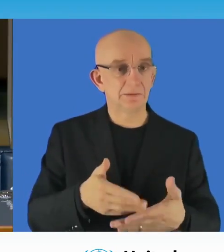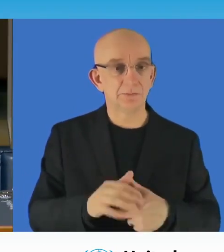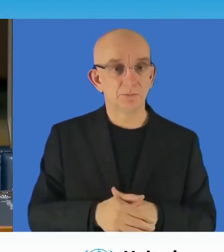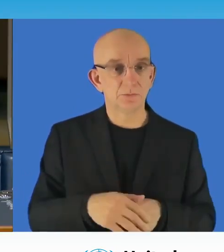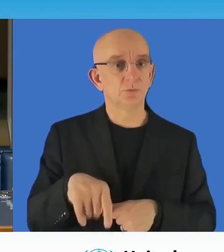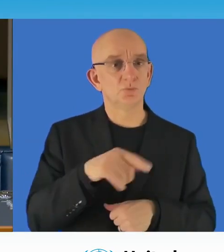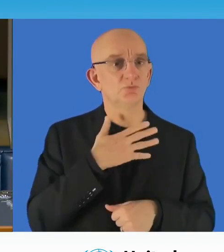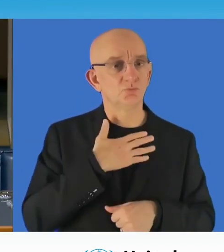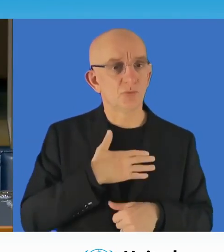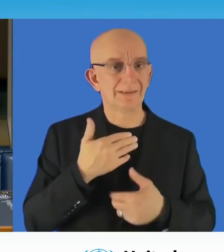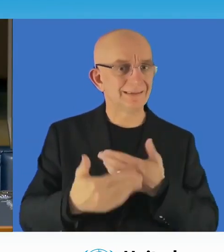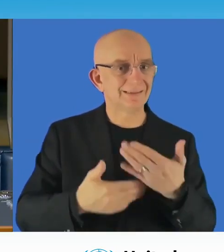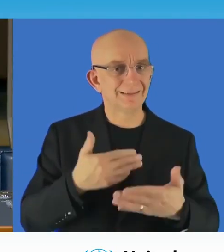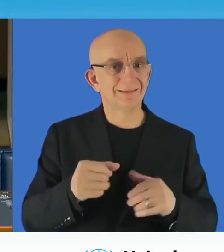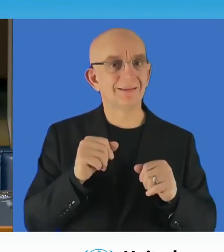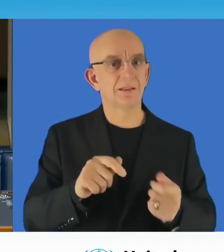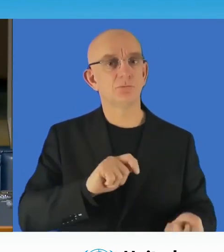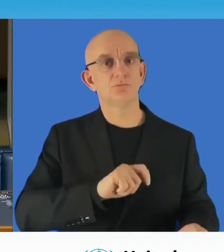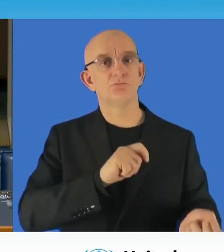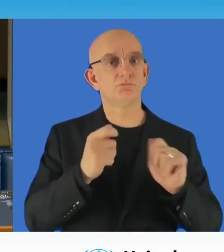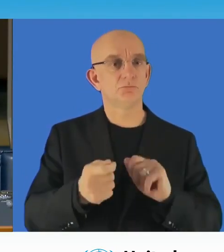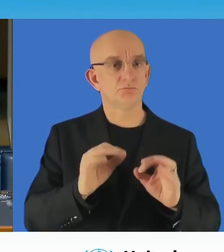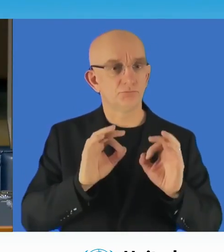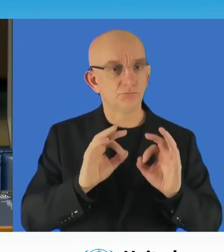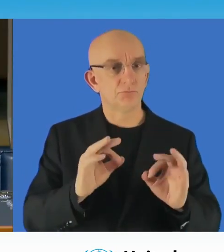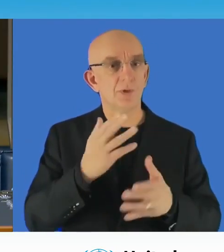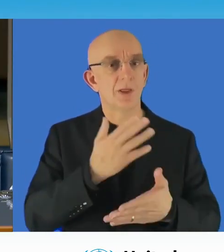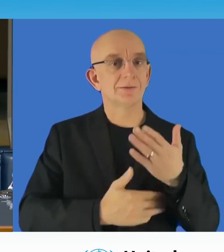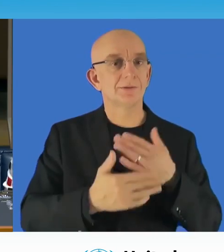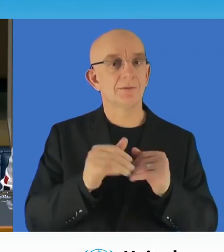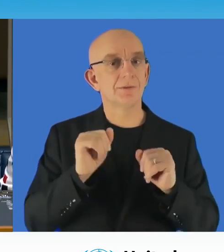I thank the representative of Togo for his uh